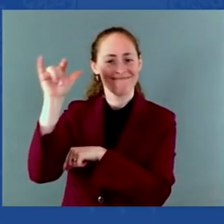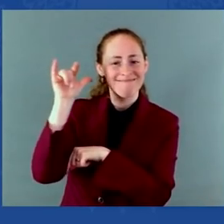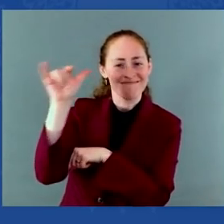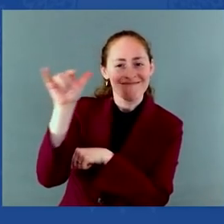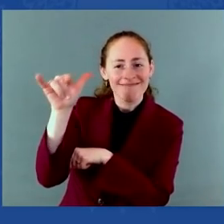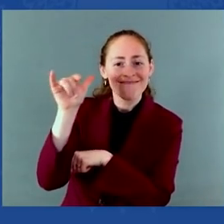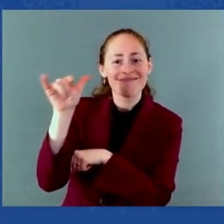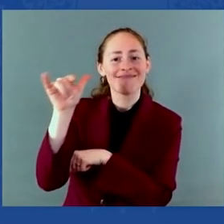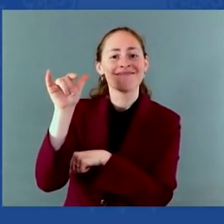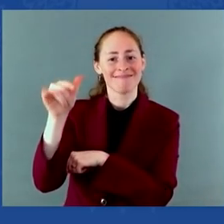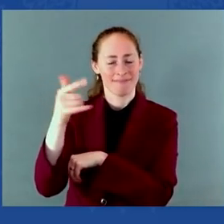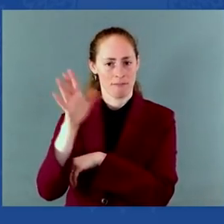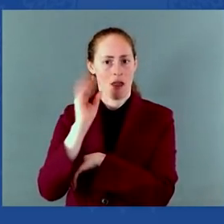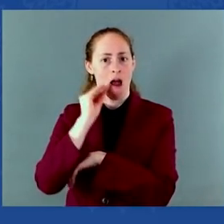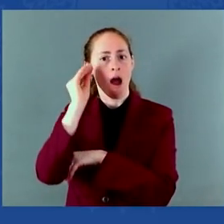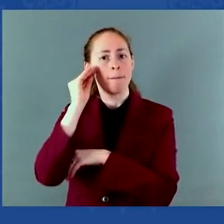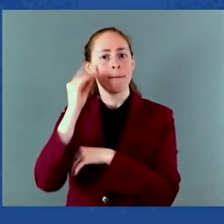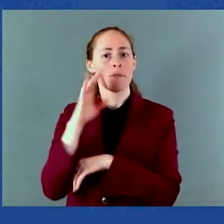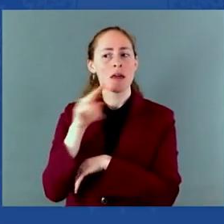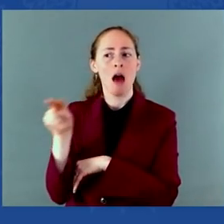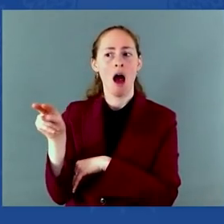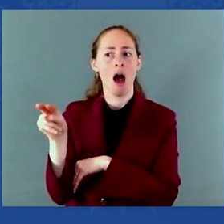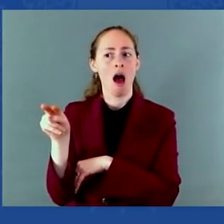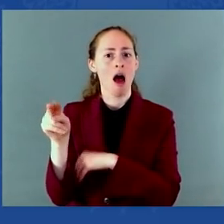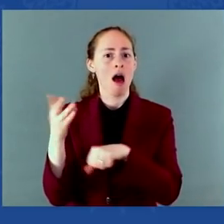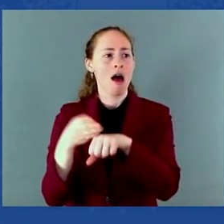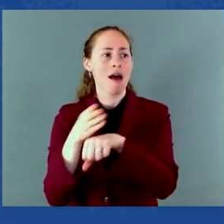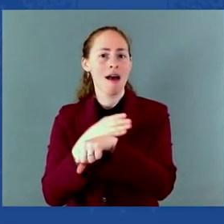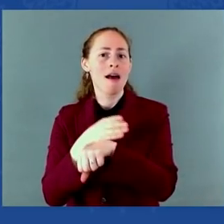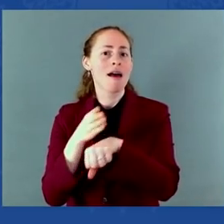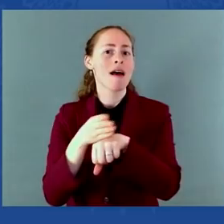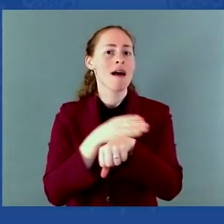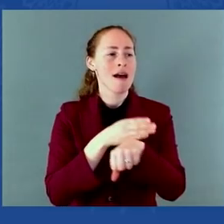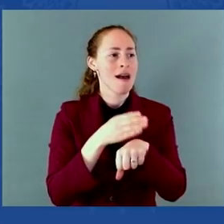pride -- pride in what we can do together as the United States of America.